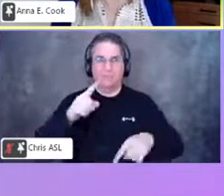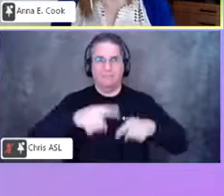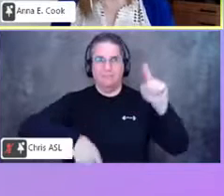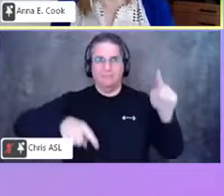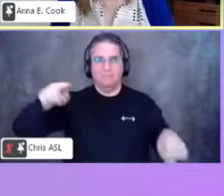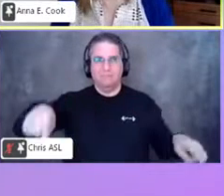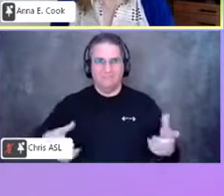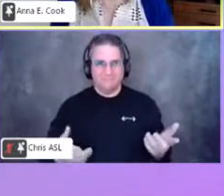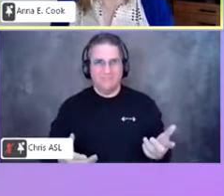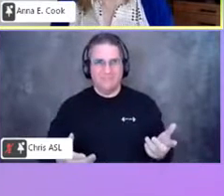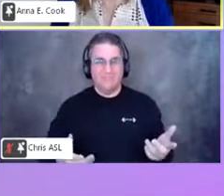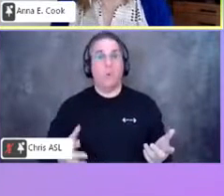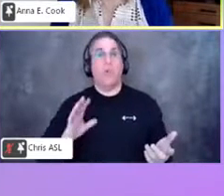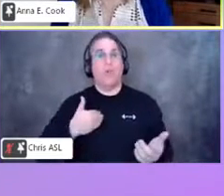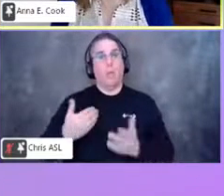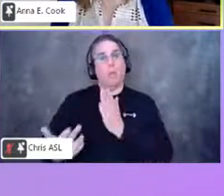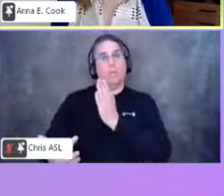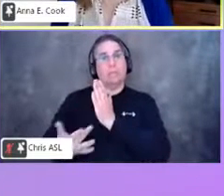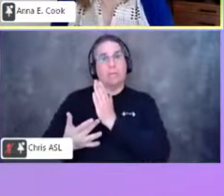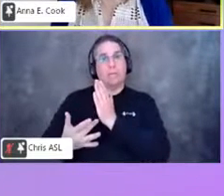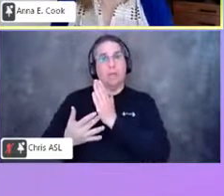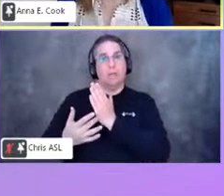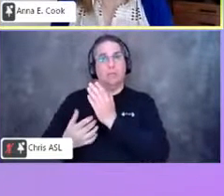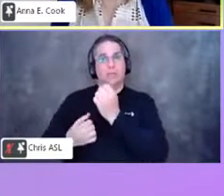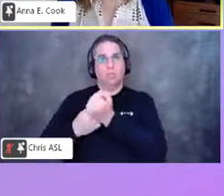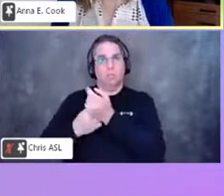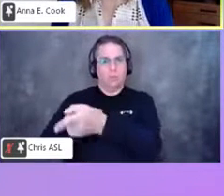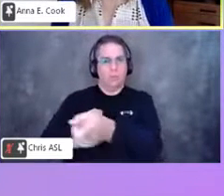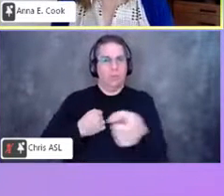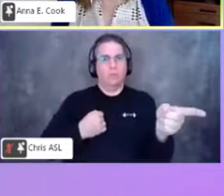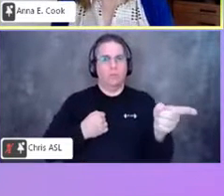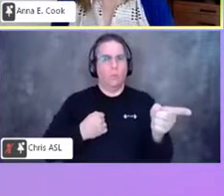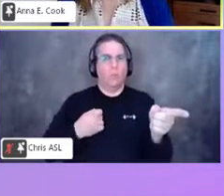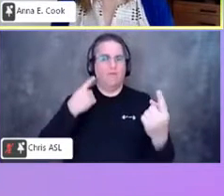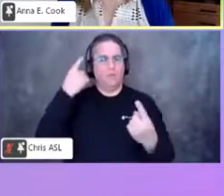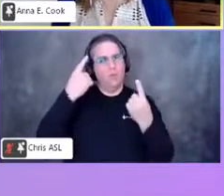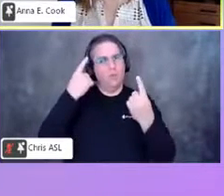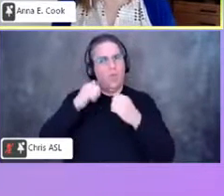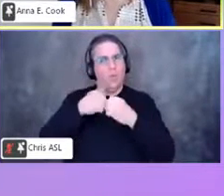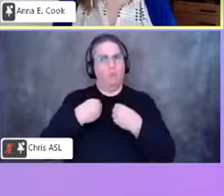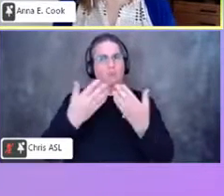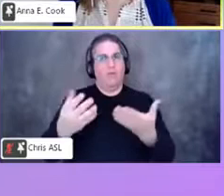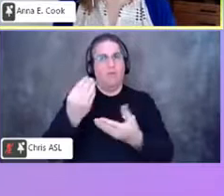ask how technology can understand and provide the information people need to make decisions